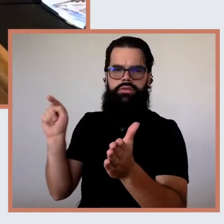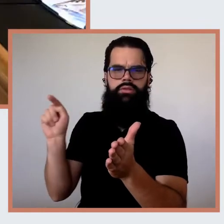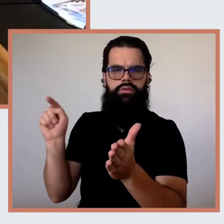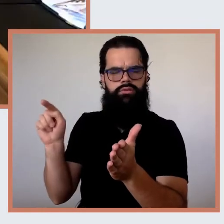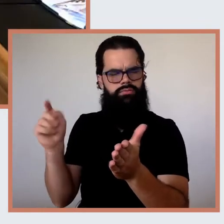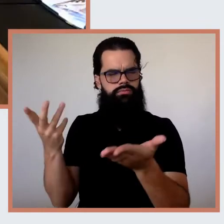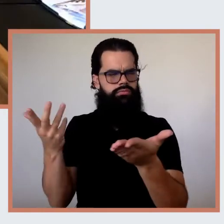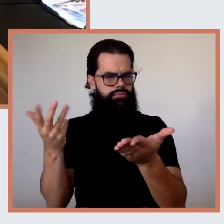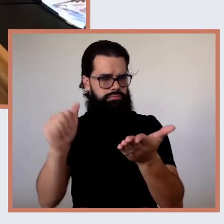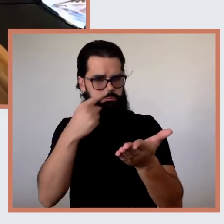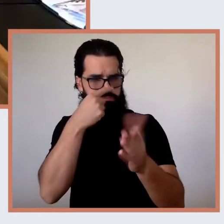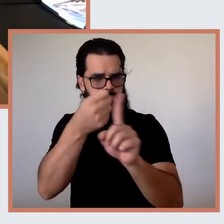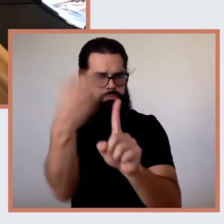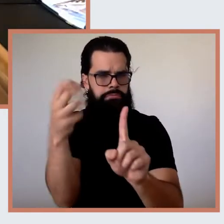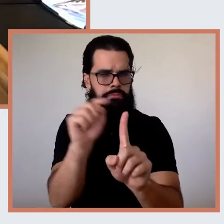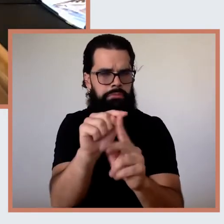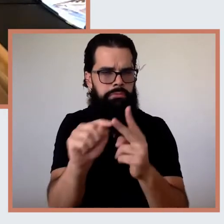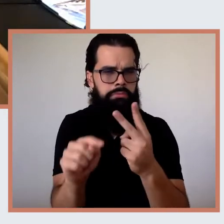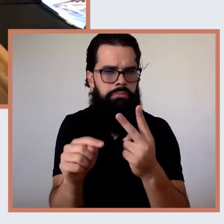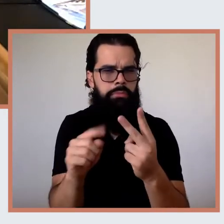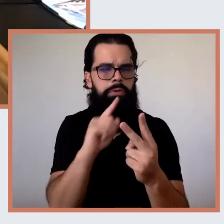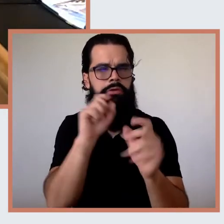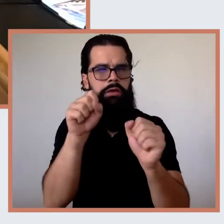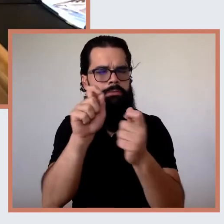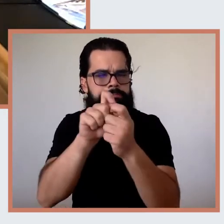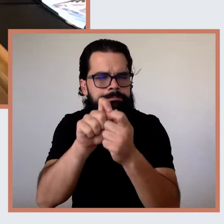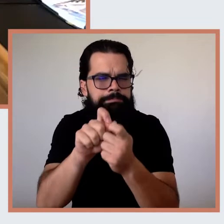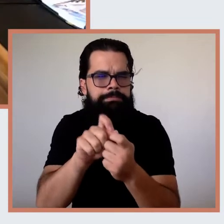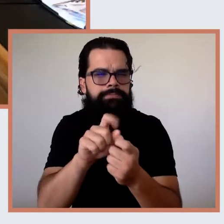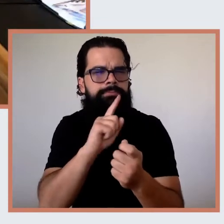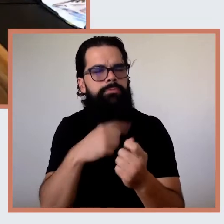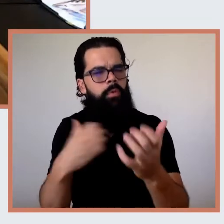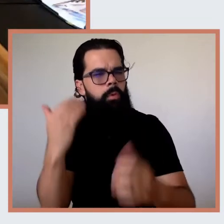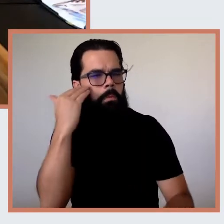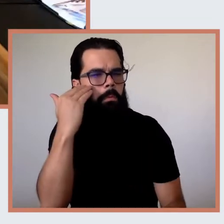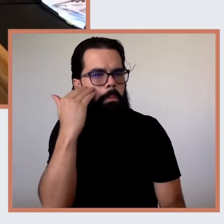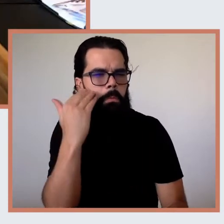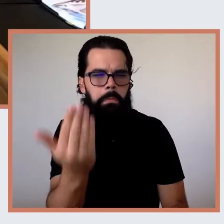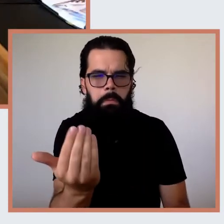by a deaf writer, what is it specifically, that's fascinating to me. Can you think of a specific cause I love that.